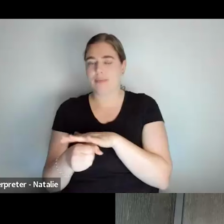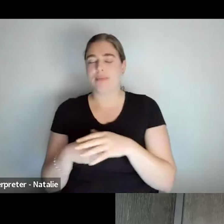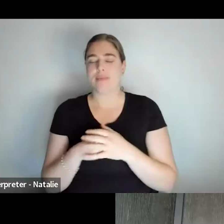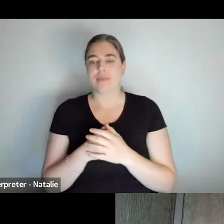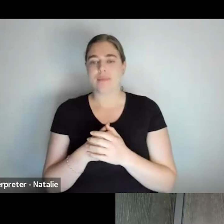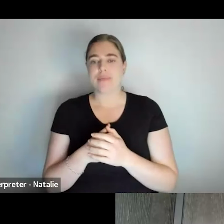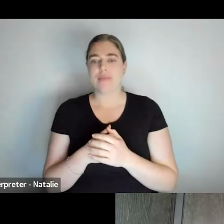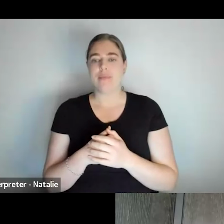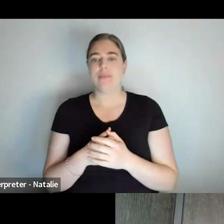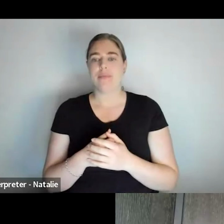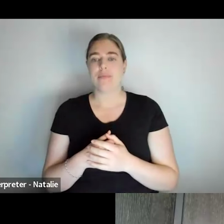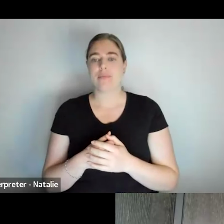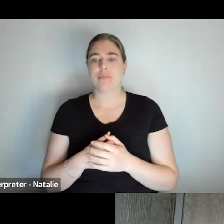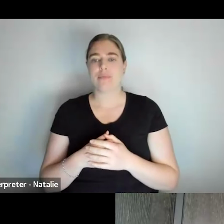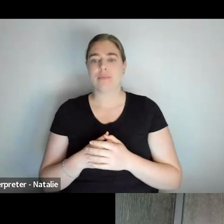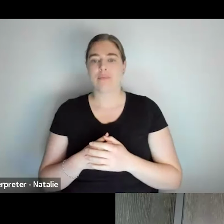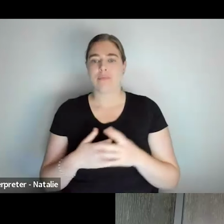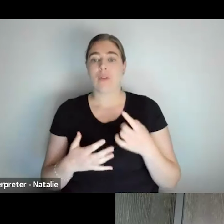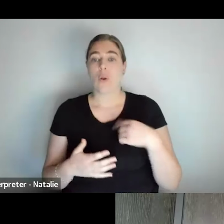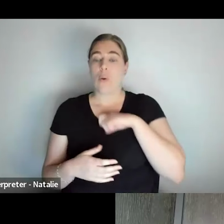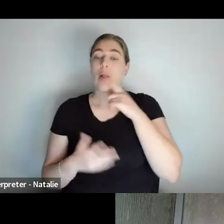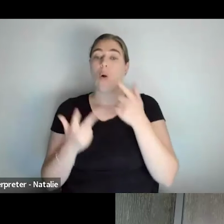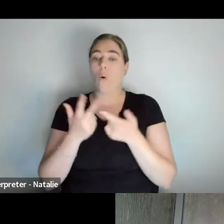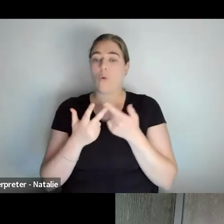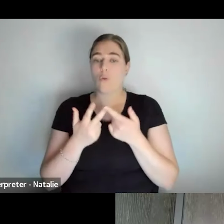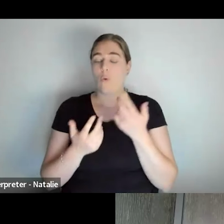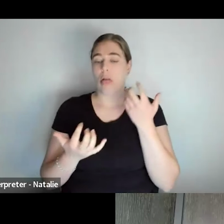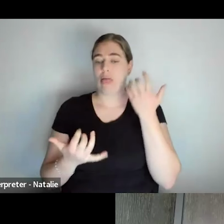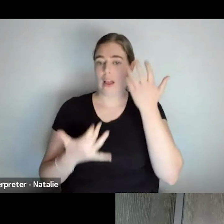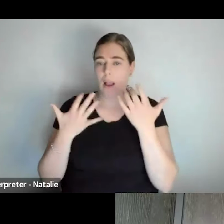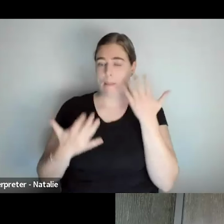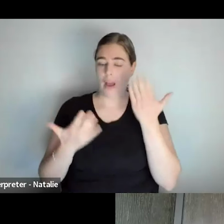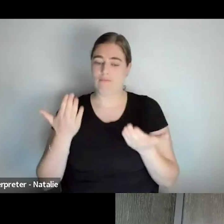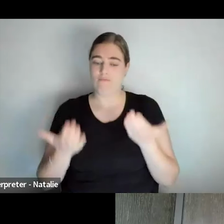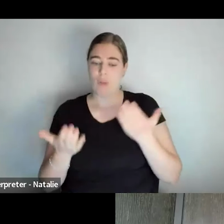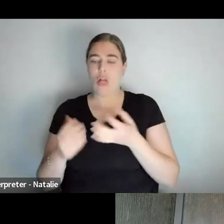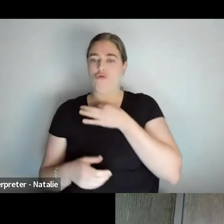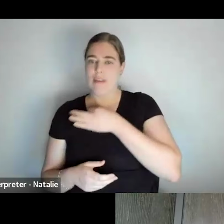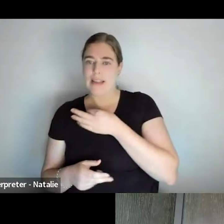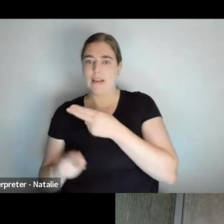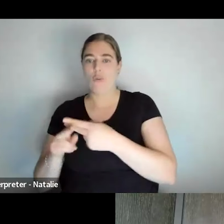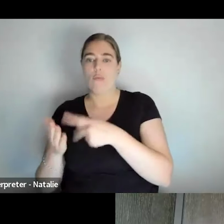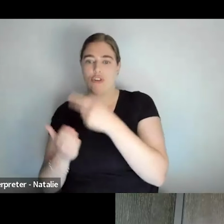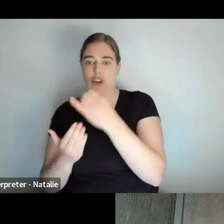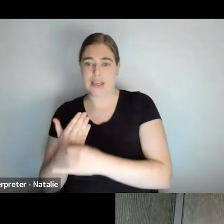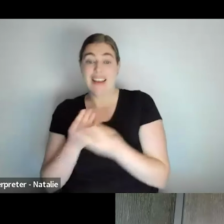We will also be balancing the risk of the projects themselves. Some might be more risky than others,